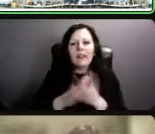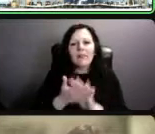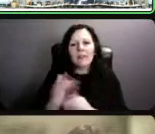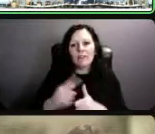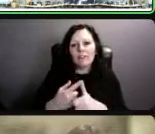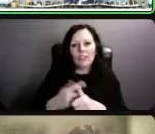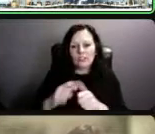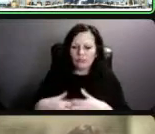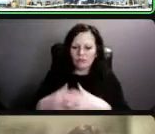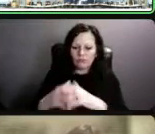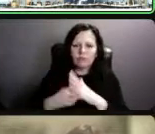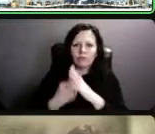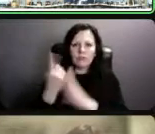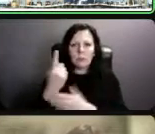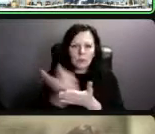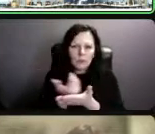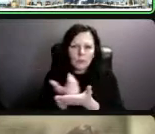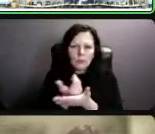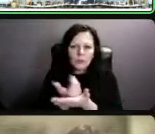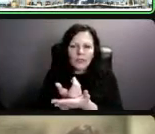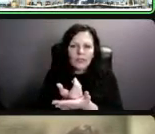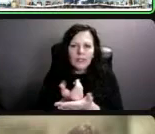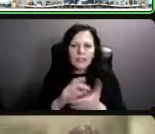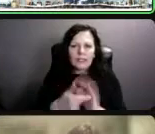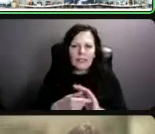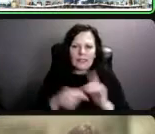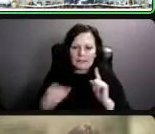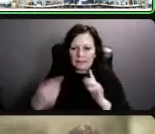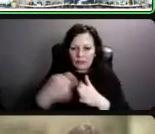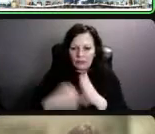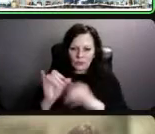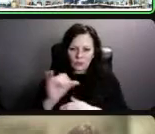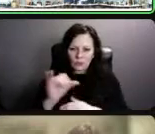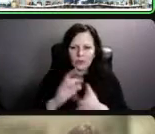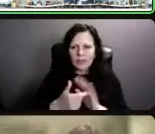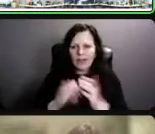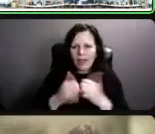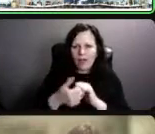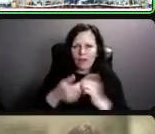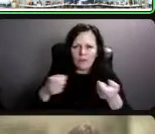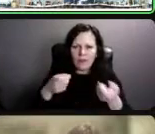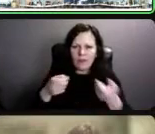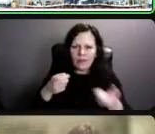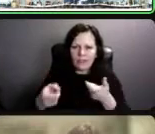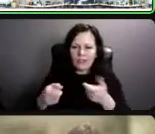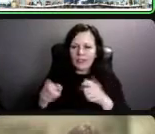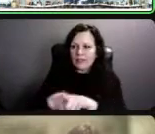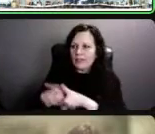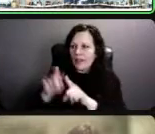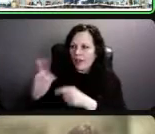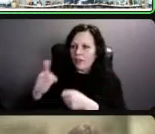YEAH, I THINK THAT'S ONE OF E CHALLENGES IN BEING ONE OF THE FIRST TO TRY TO EXPLAIN